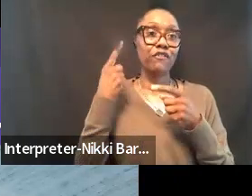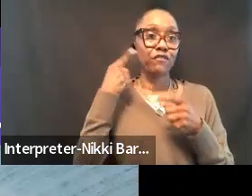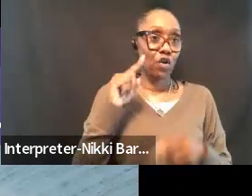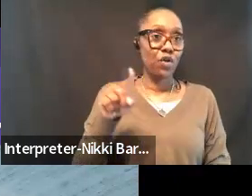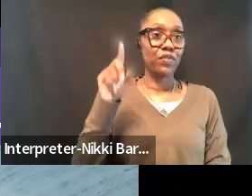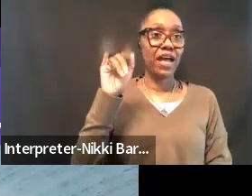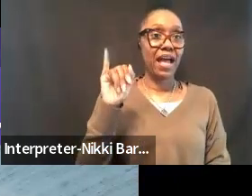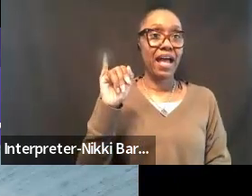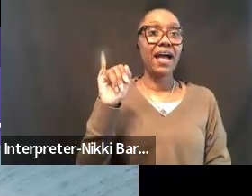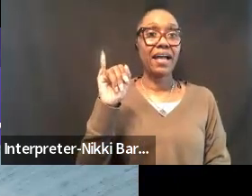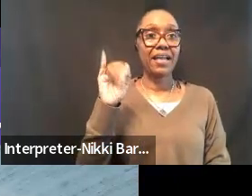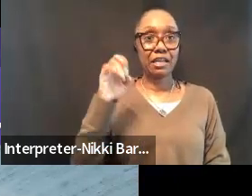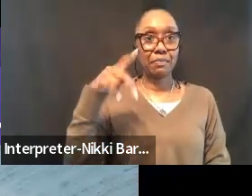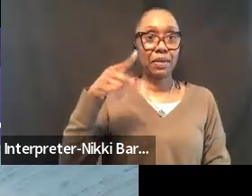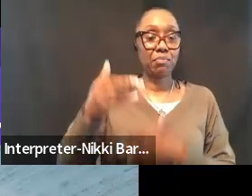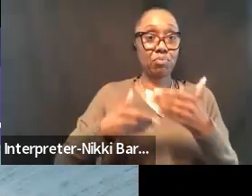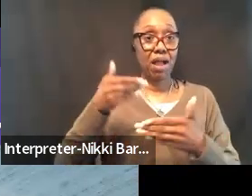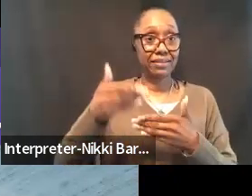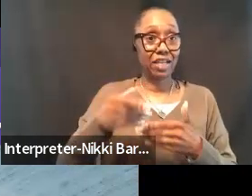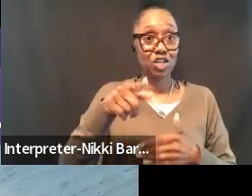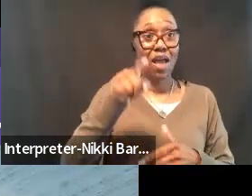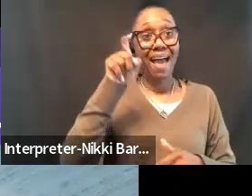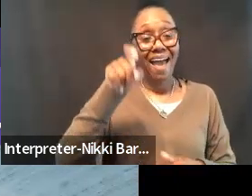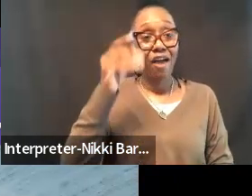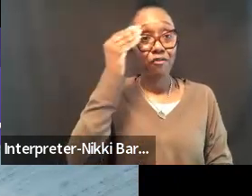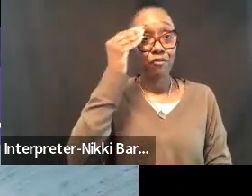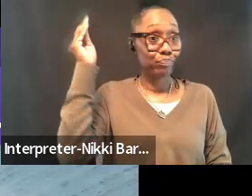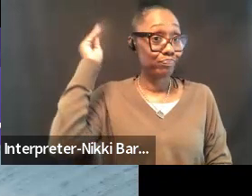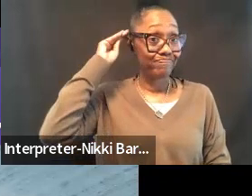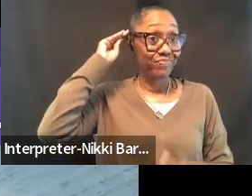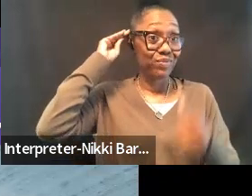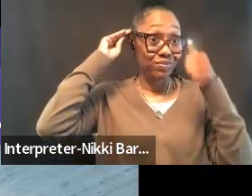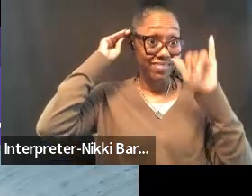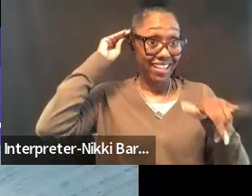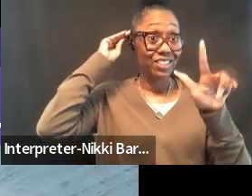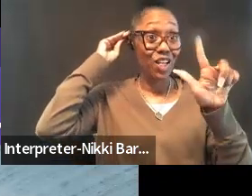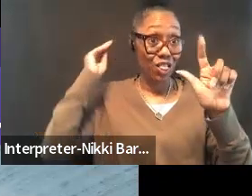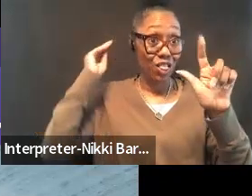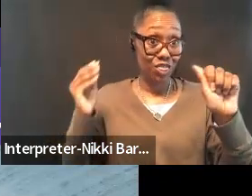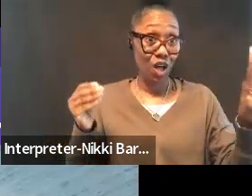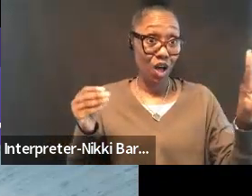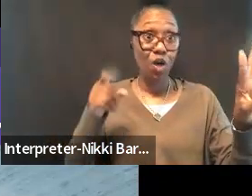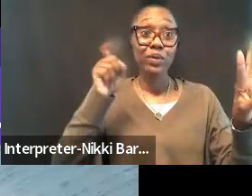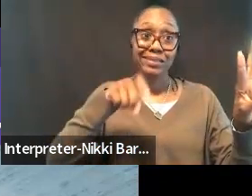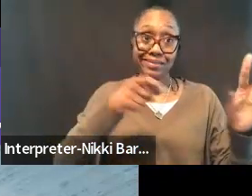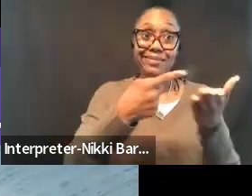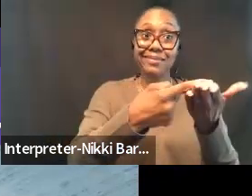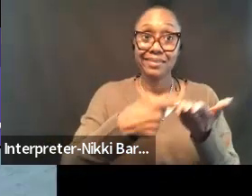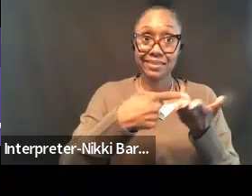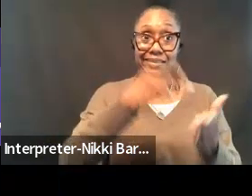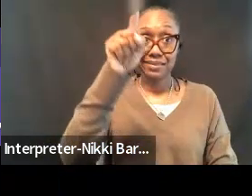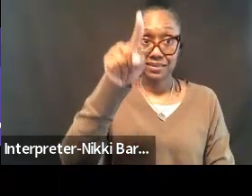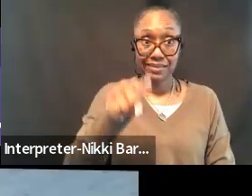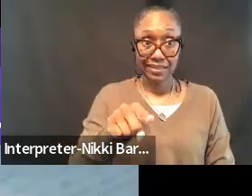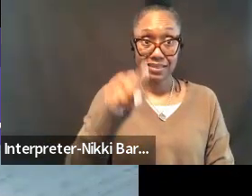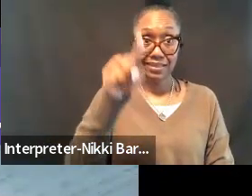And so we have to just remember that. Is the law and we do need to talk about this. And there's there is a need.